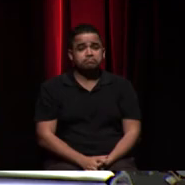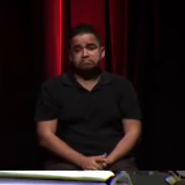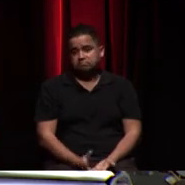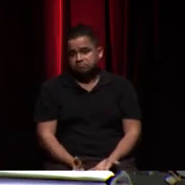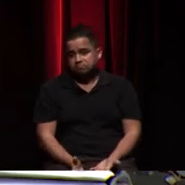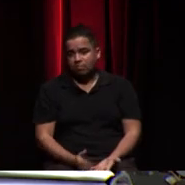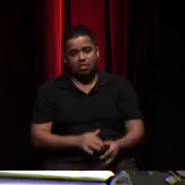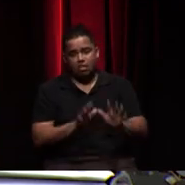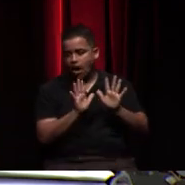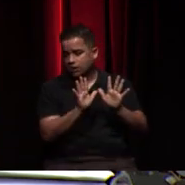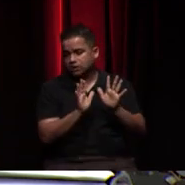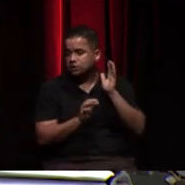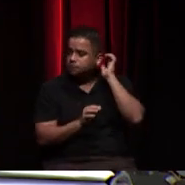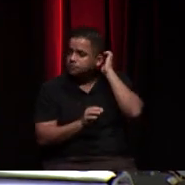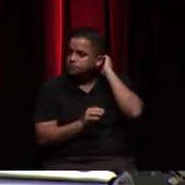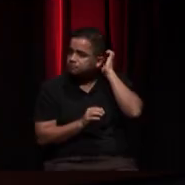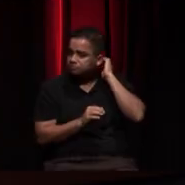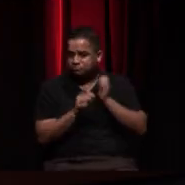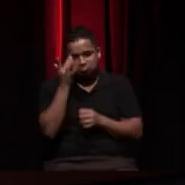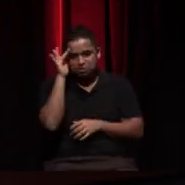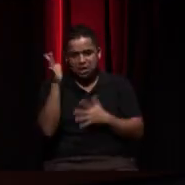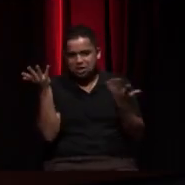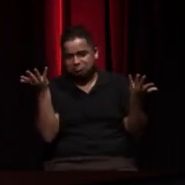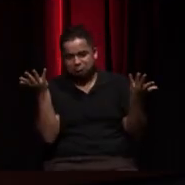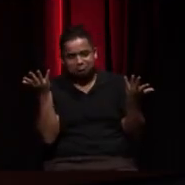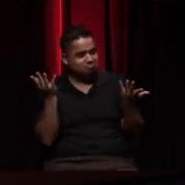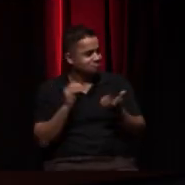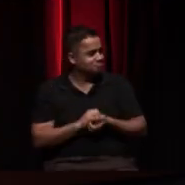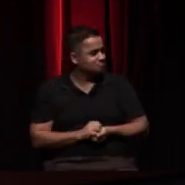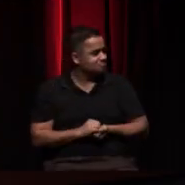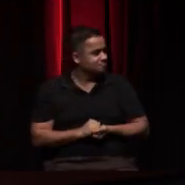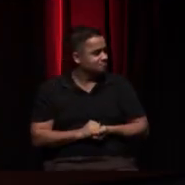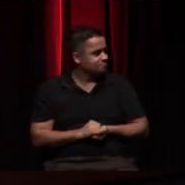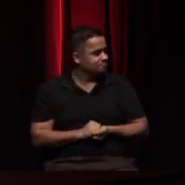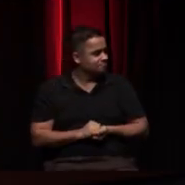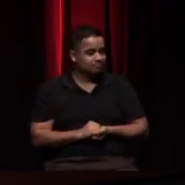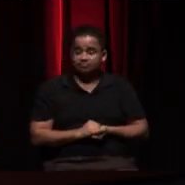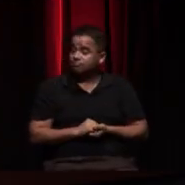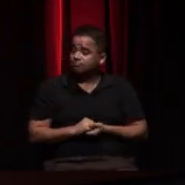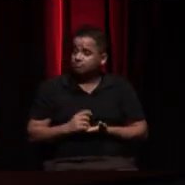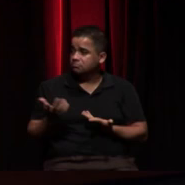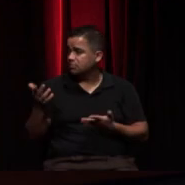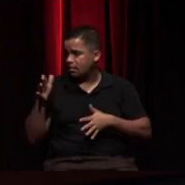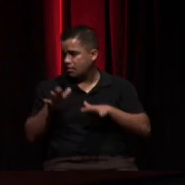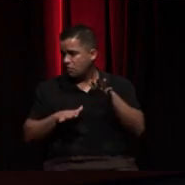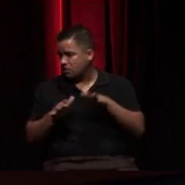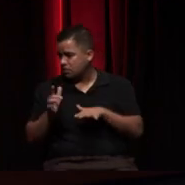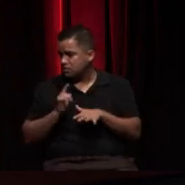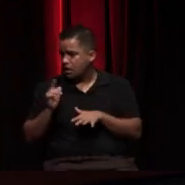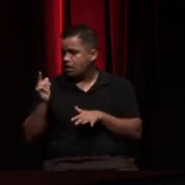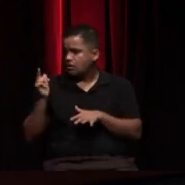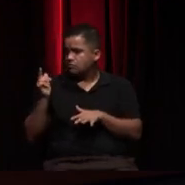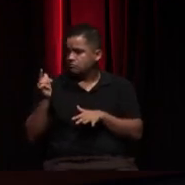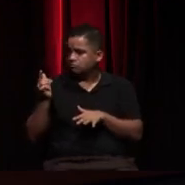That’s it. I don’t know. There might be other forms of making it even clearer,